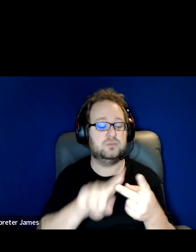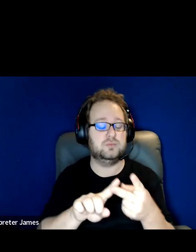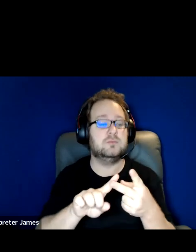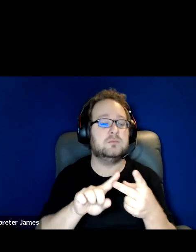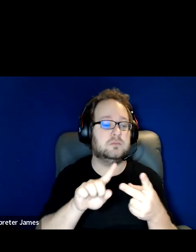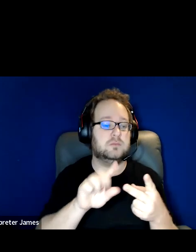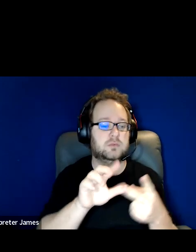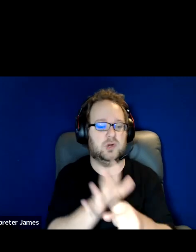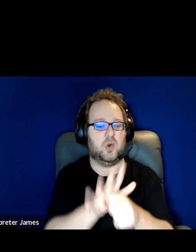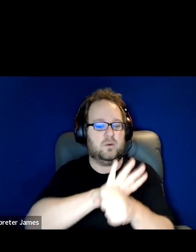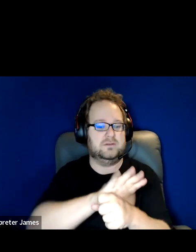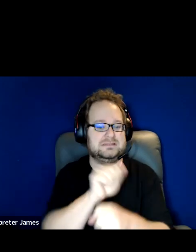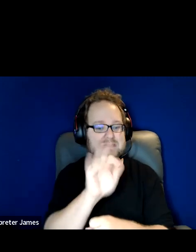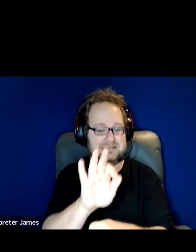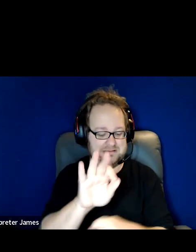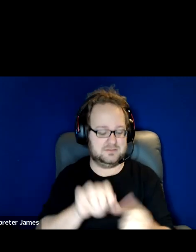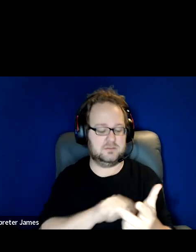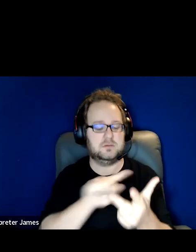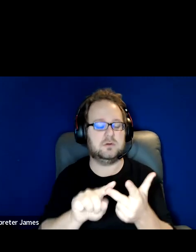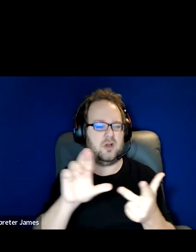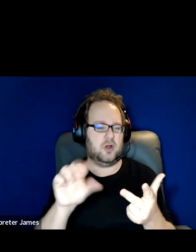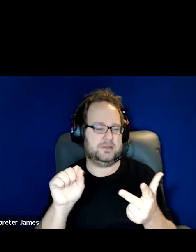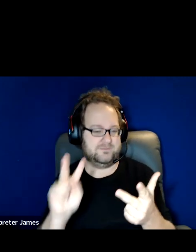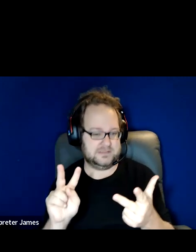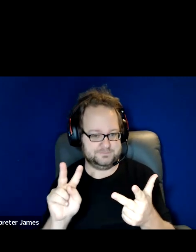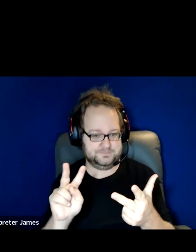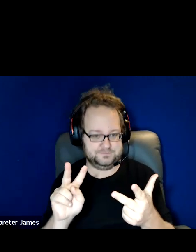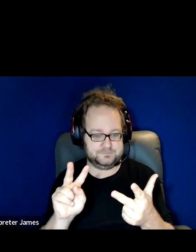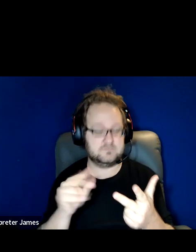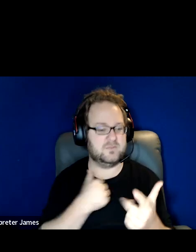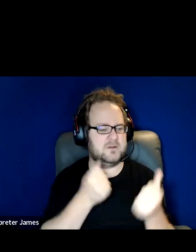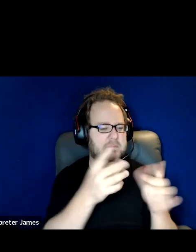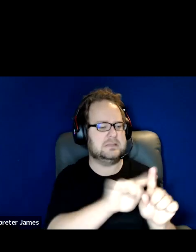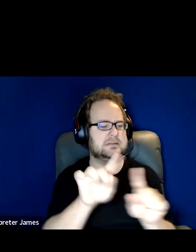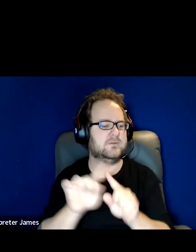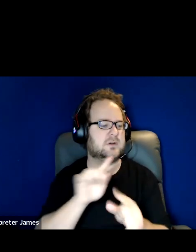We have widely available and effective treatments for fl. And COVID 19 that can reduce